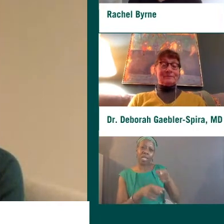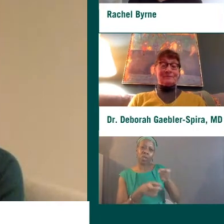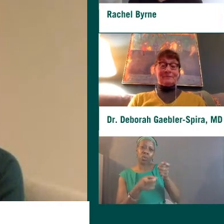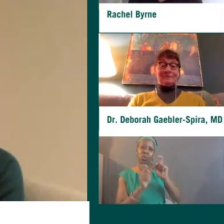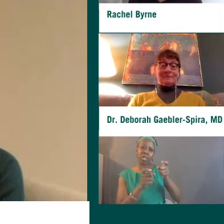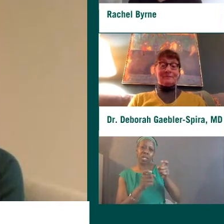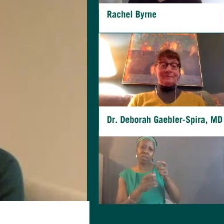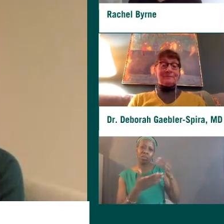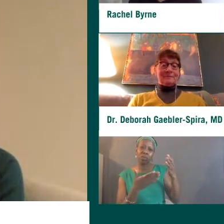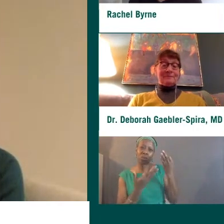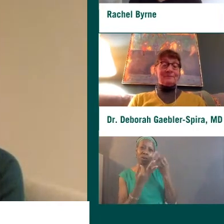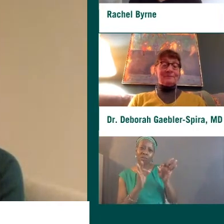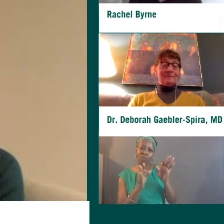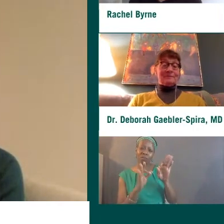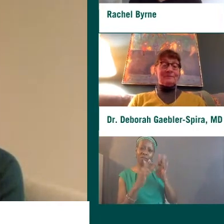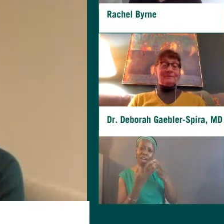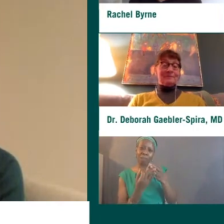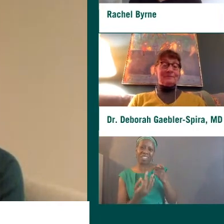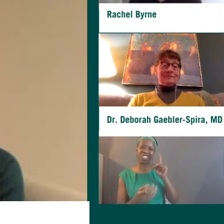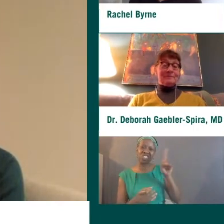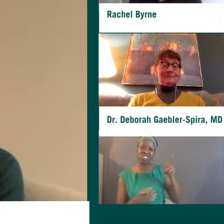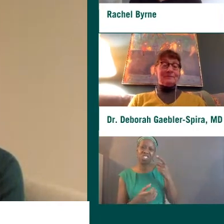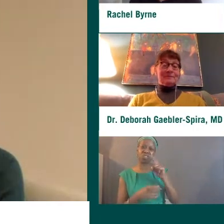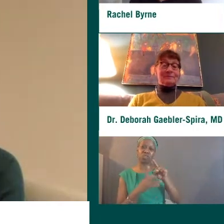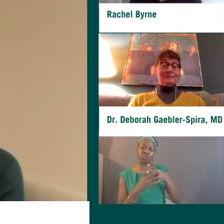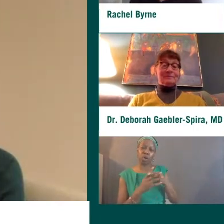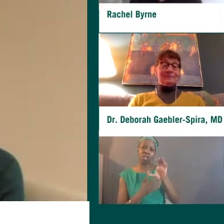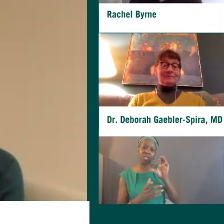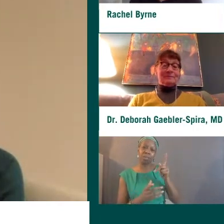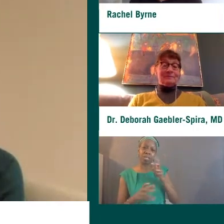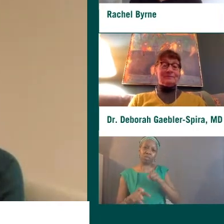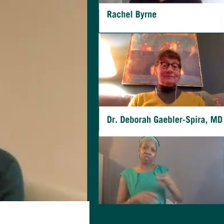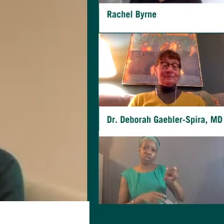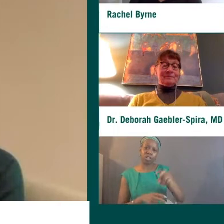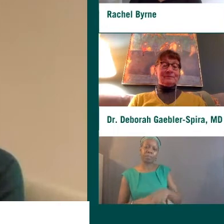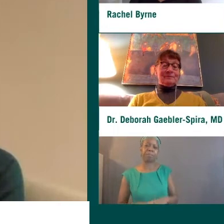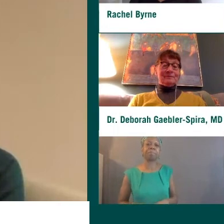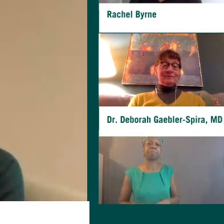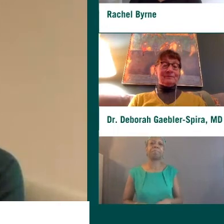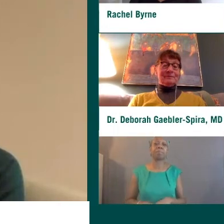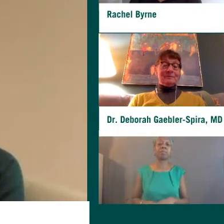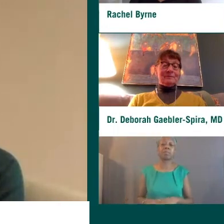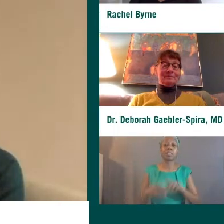Start early with therapy. As soon as possible. As soon as you get your diagnosis,